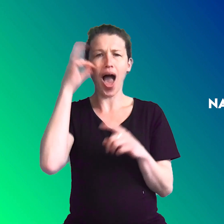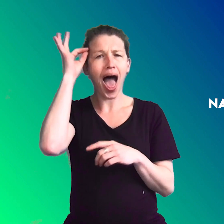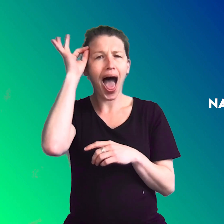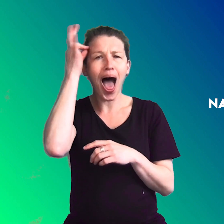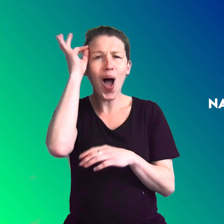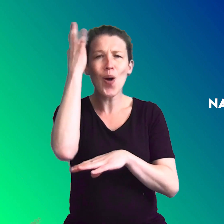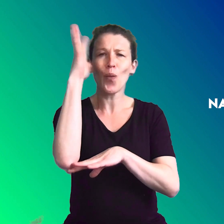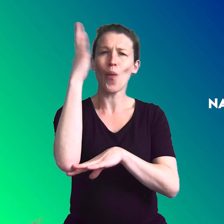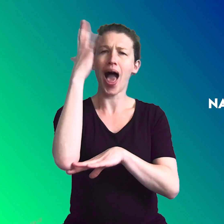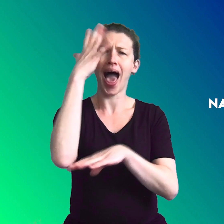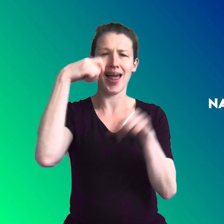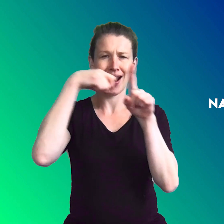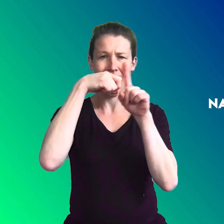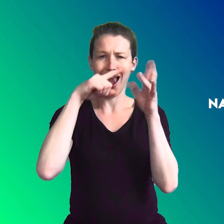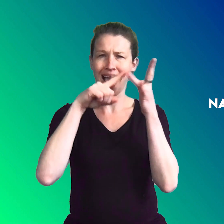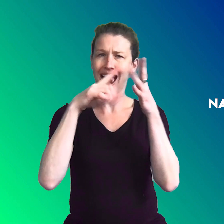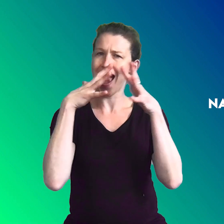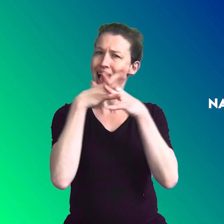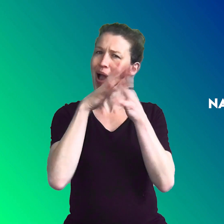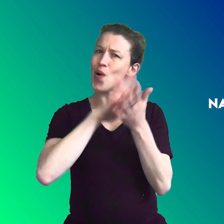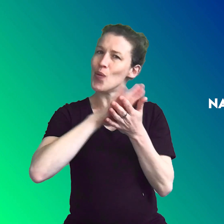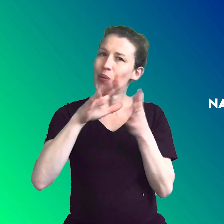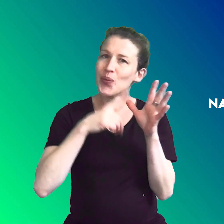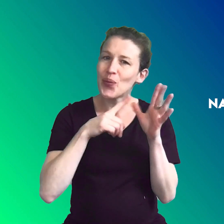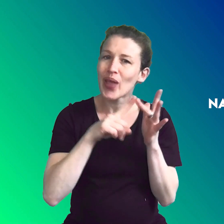Including some of our beautiful kowhai.